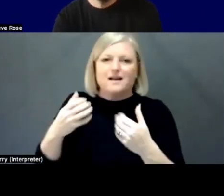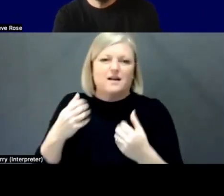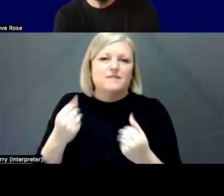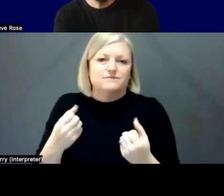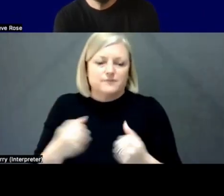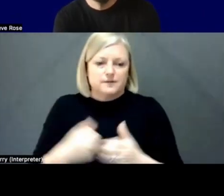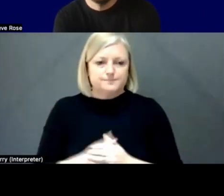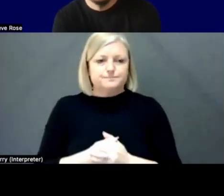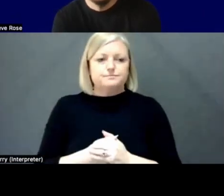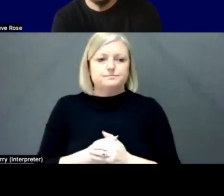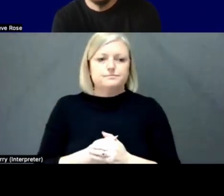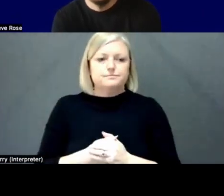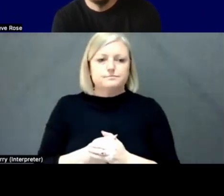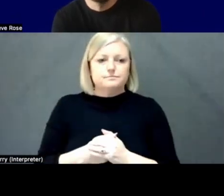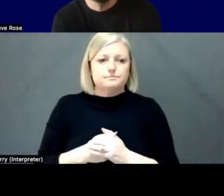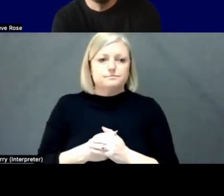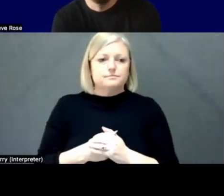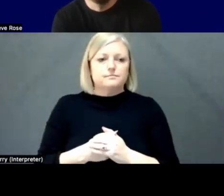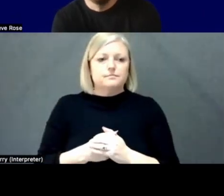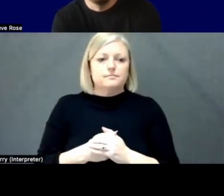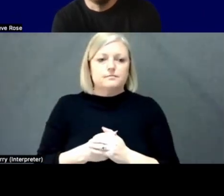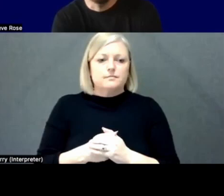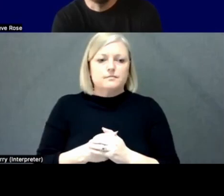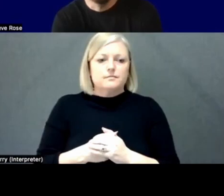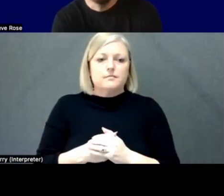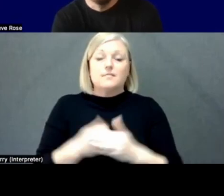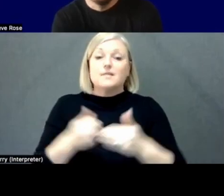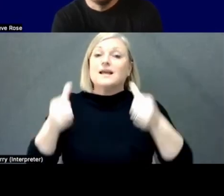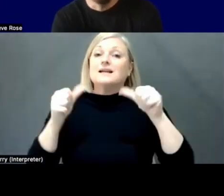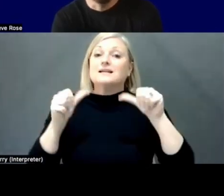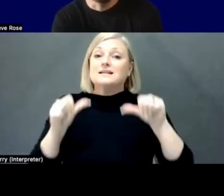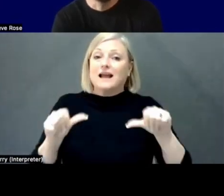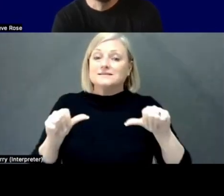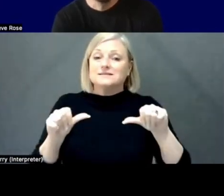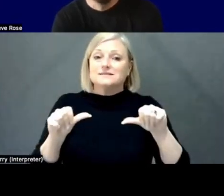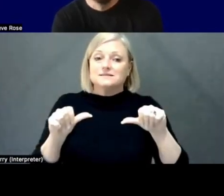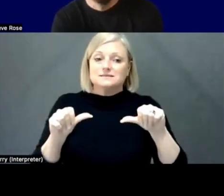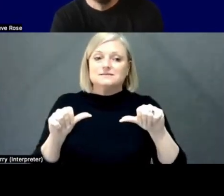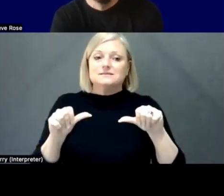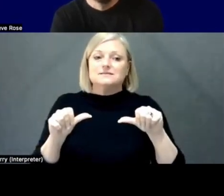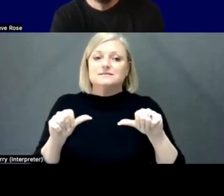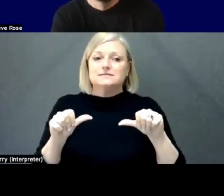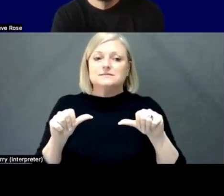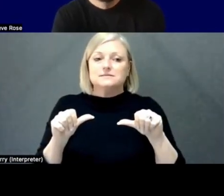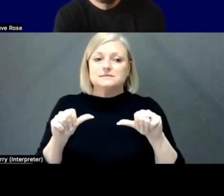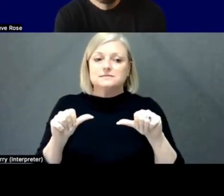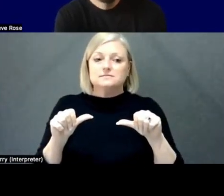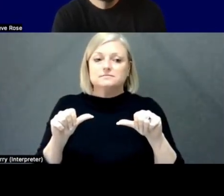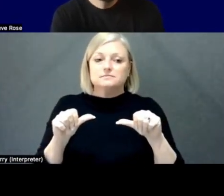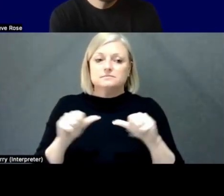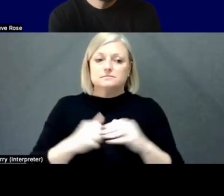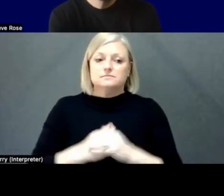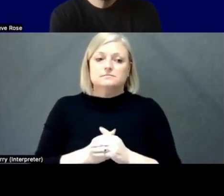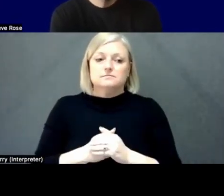Finally we get a group of cues, signals,